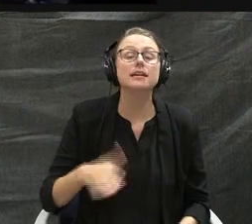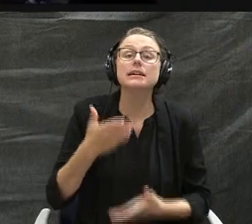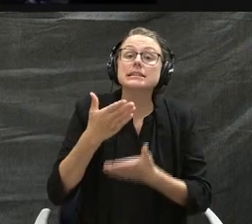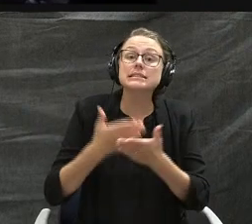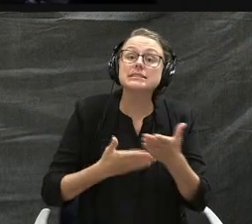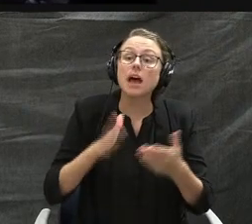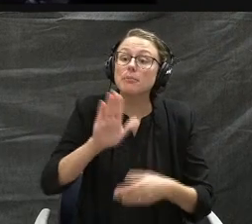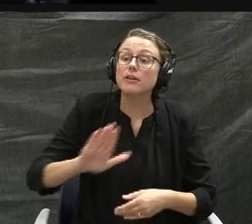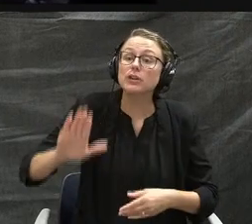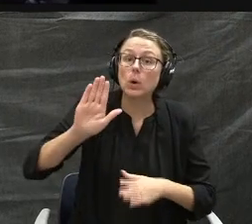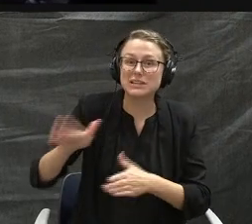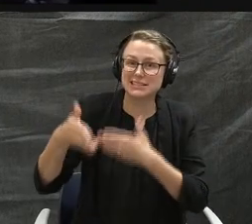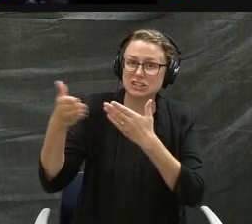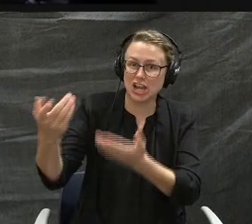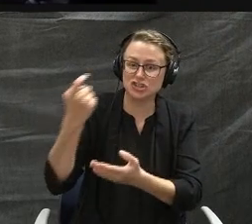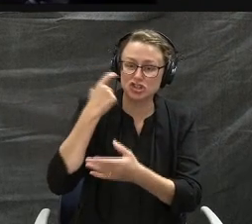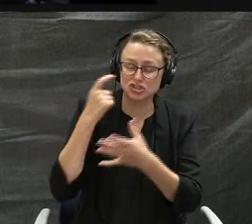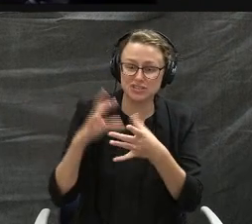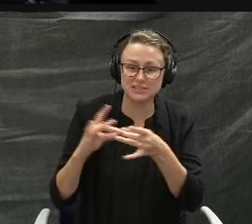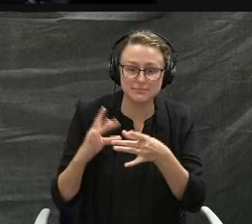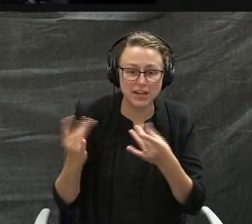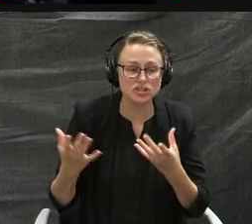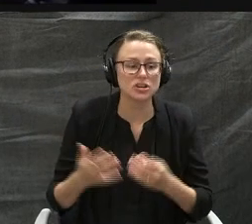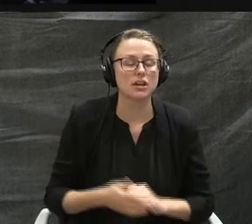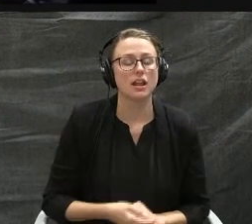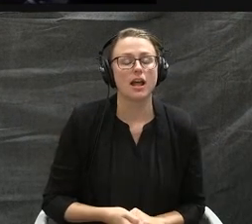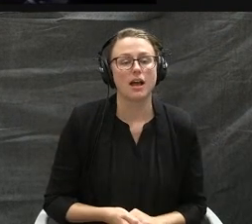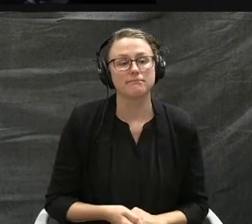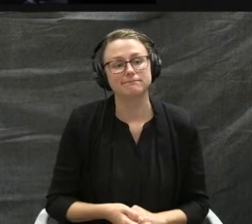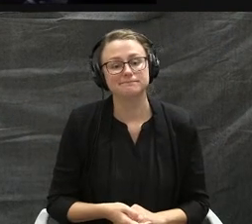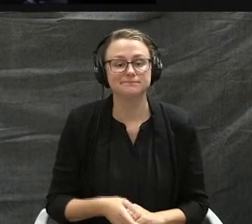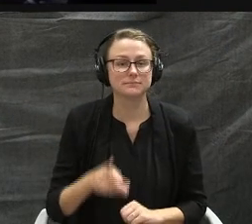out. Would look like us trying to implement a model where